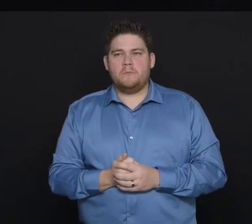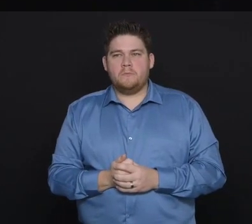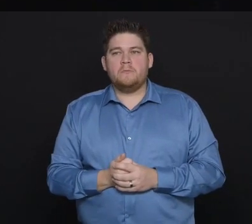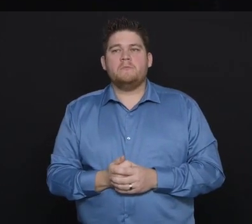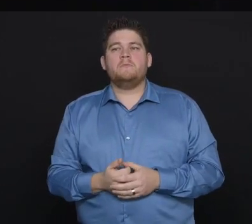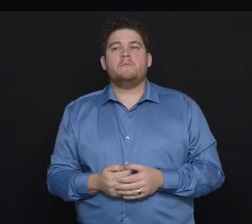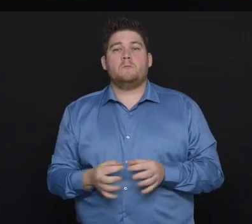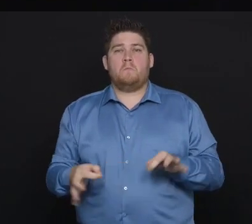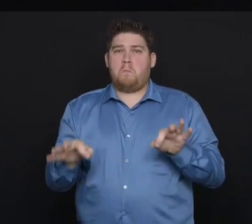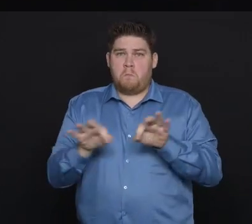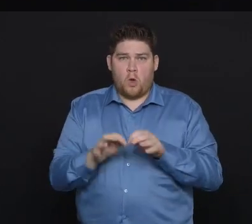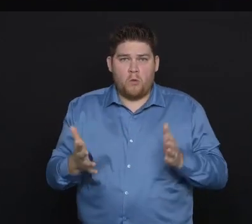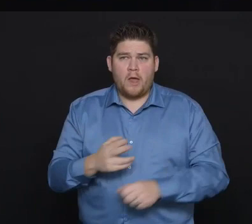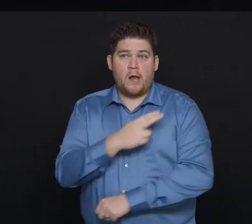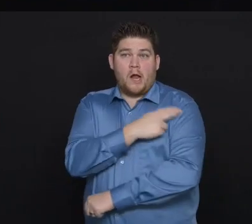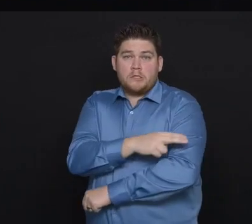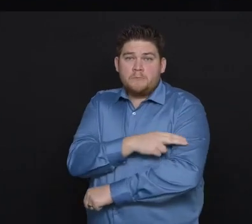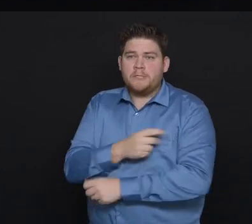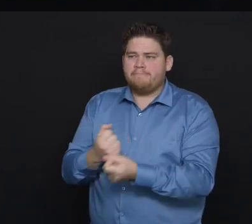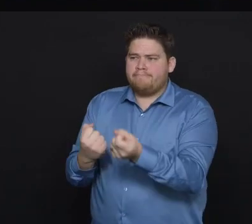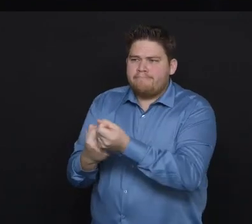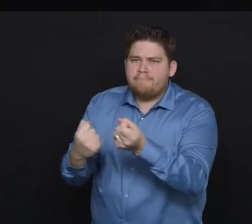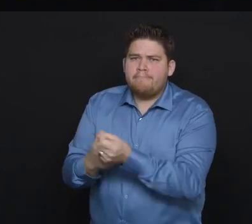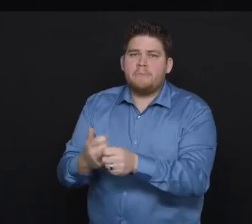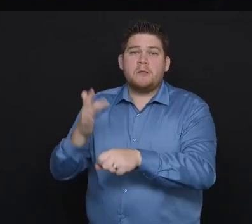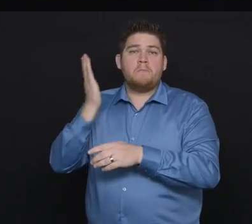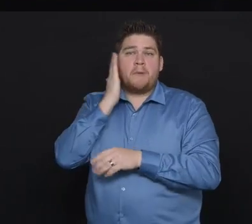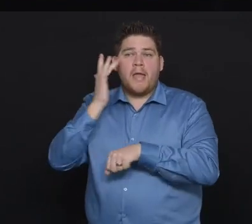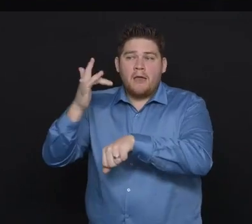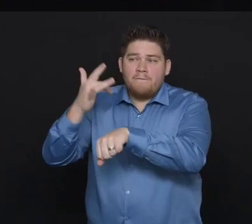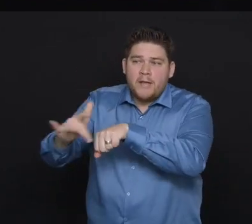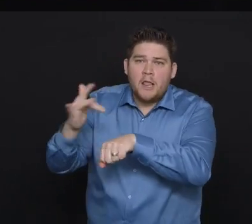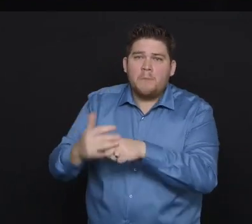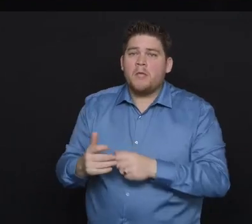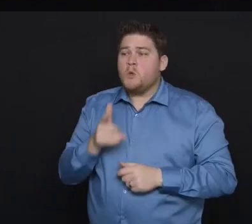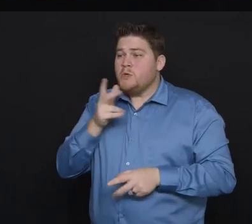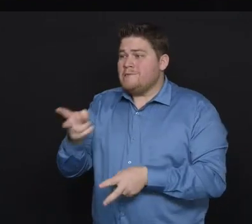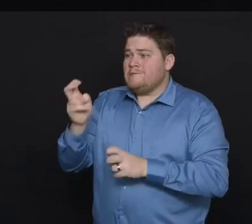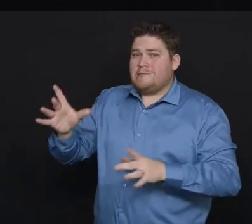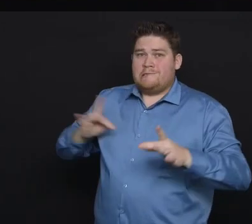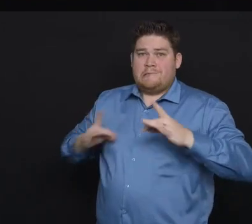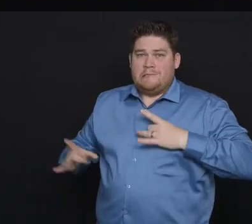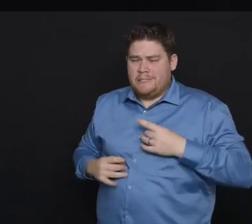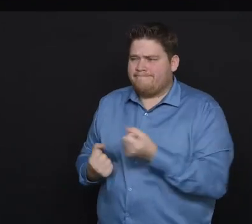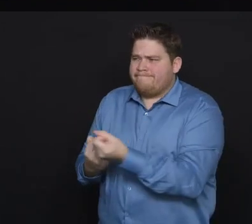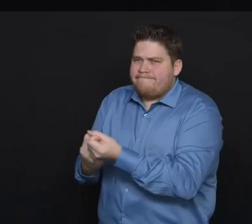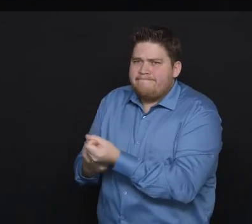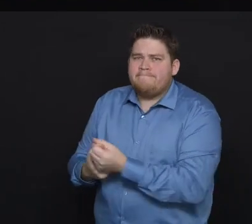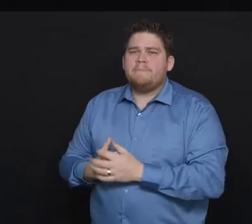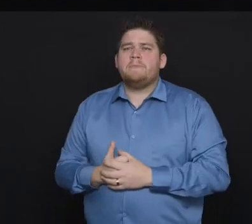go down for a while yet, but this trajectory allows us to maintain our health system. It allows us to be able to